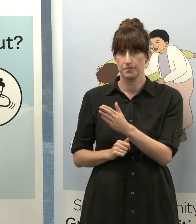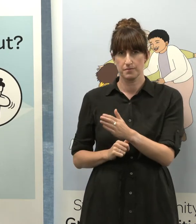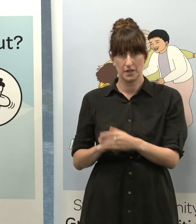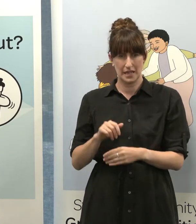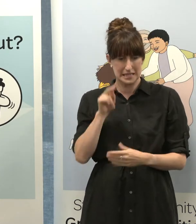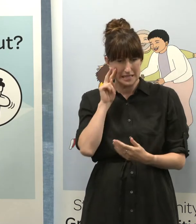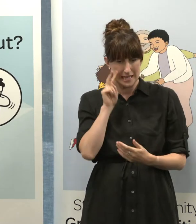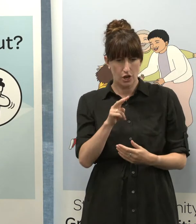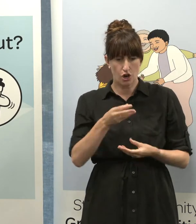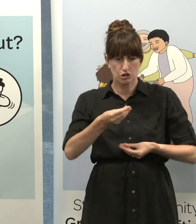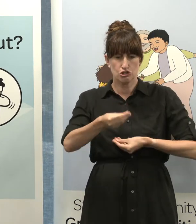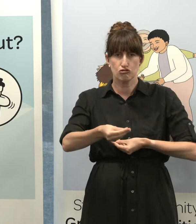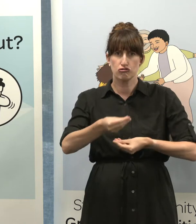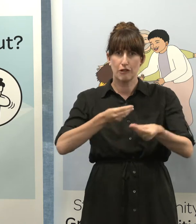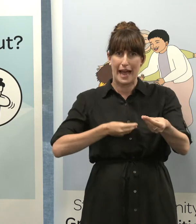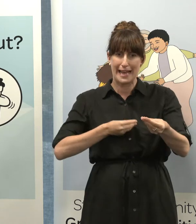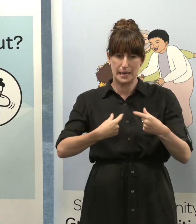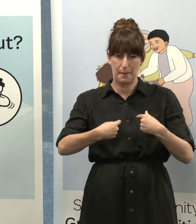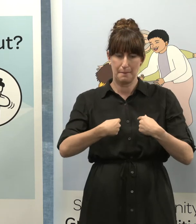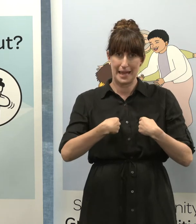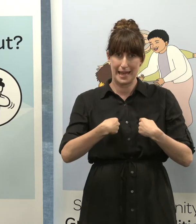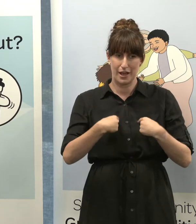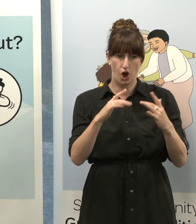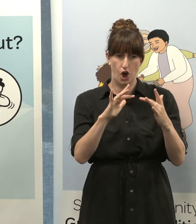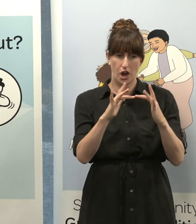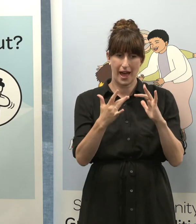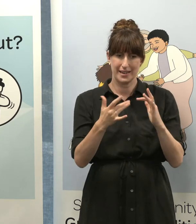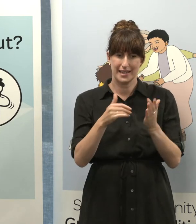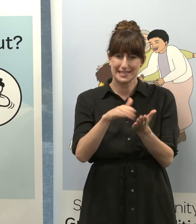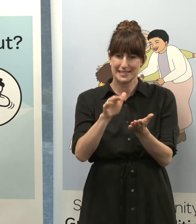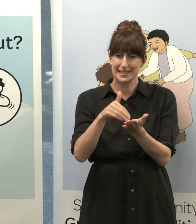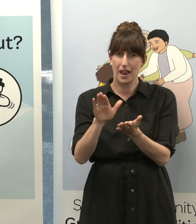rapid antigen tests to support